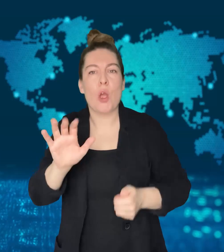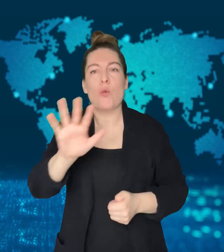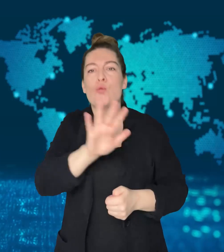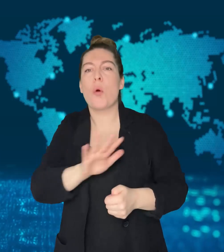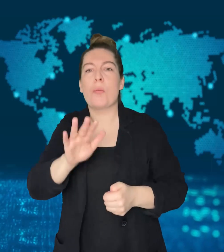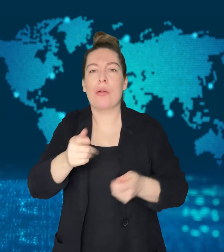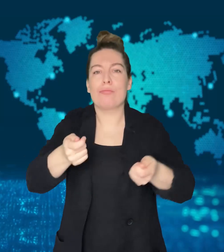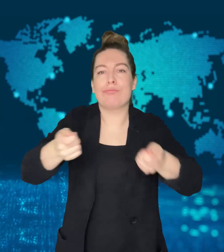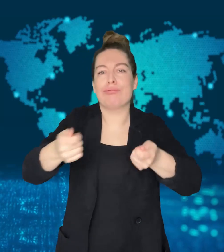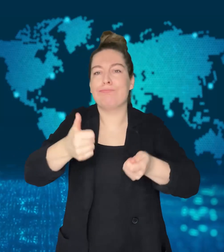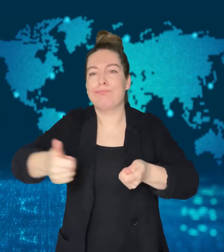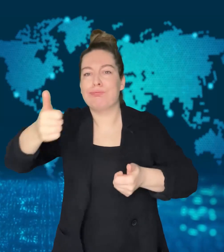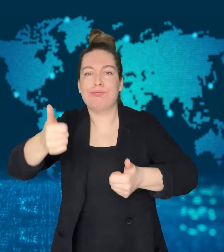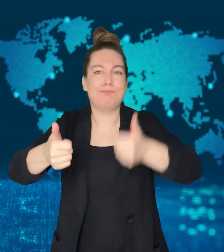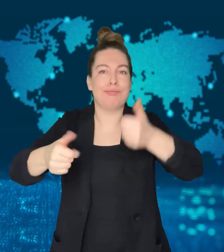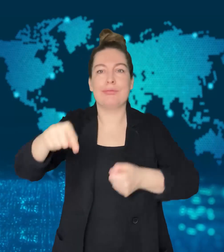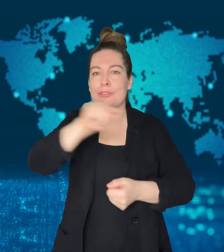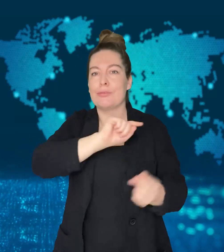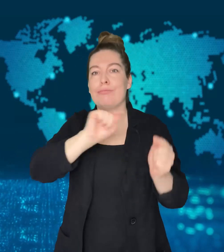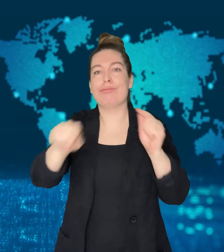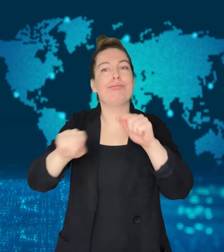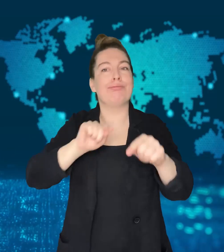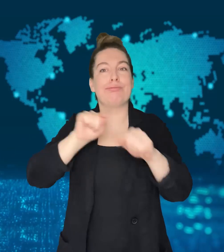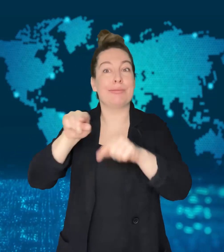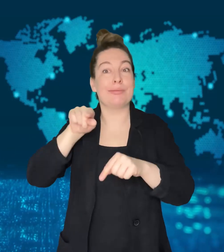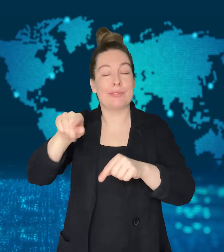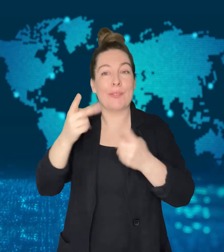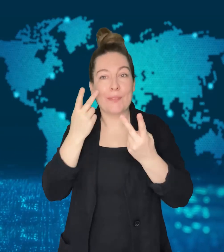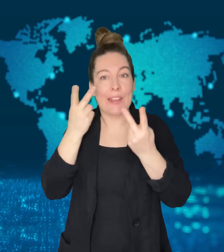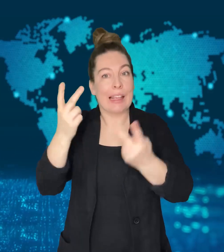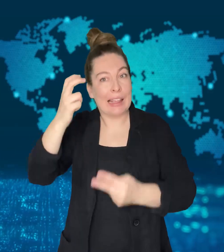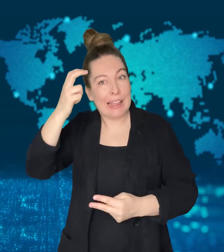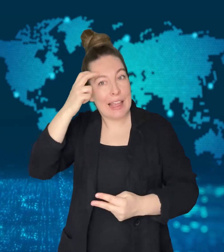Their trip occurred on the anniversary of